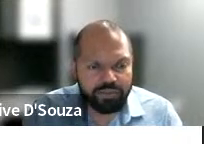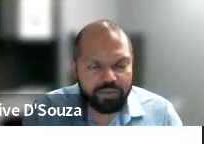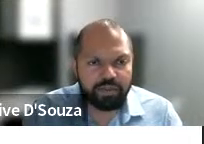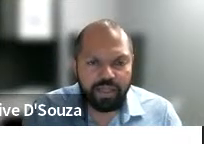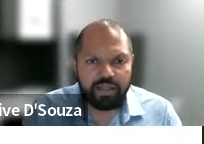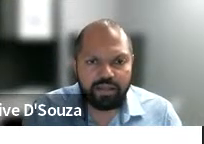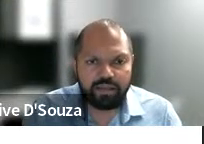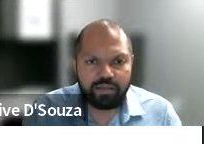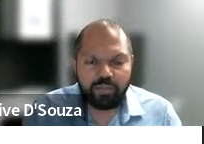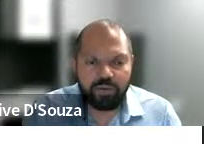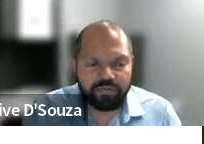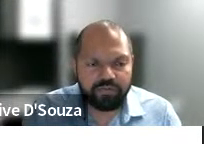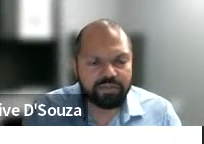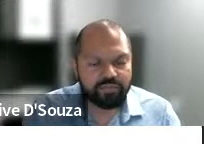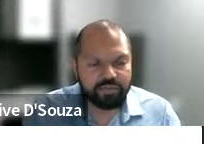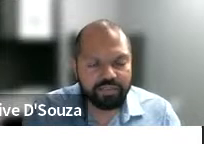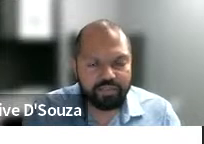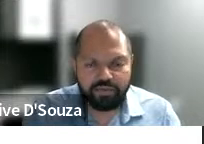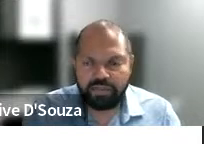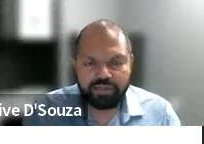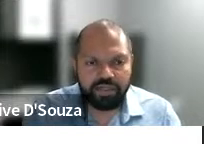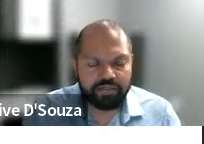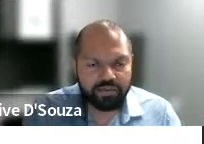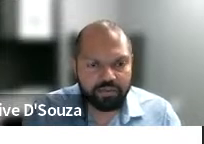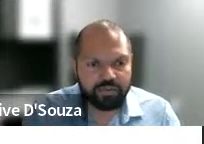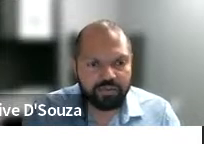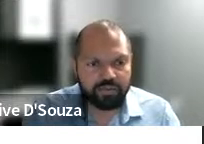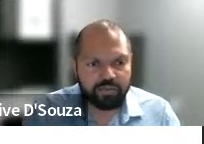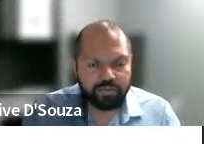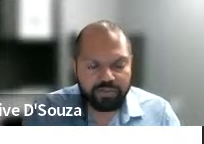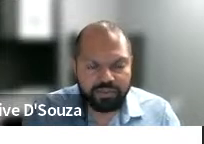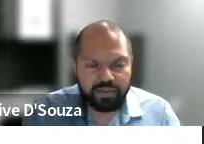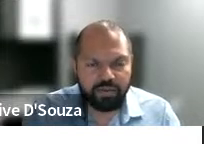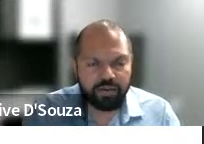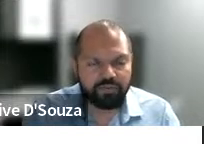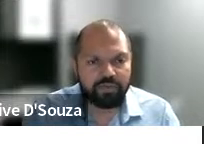I also want to thank the Board firstly for just giving me the chance to present to all